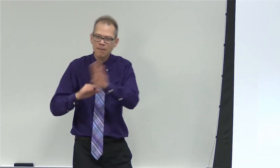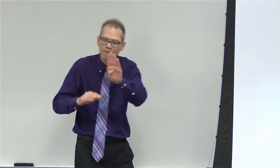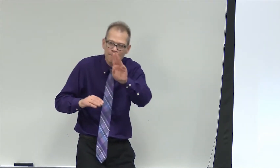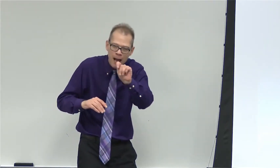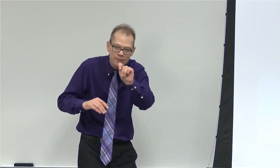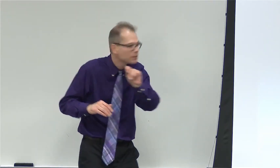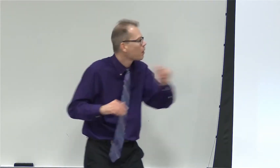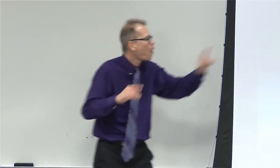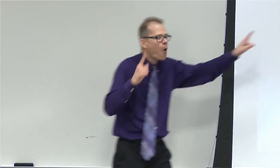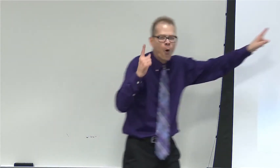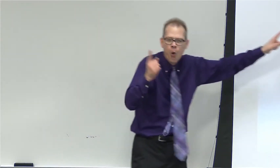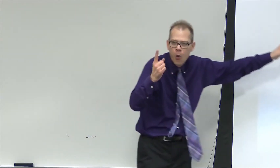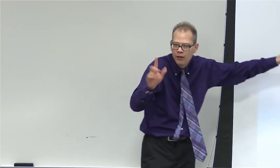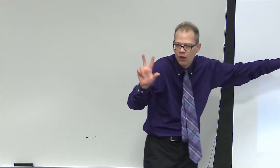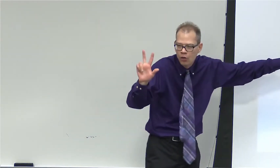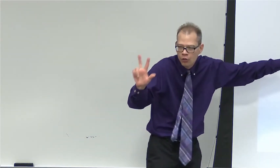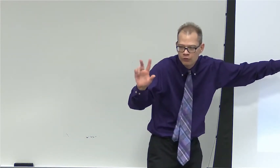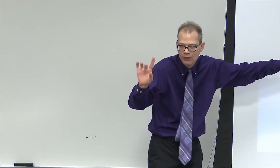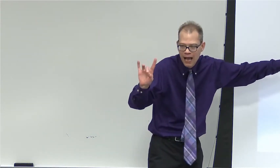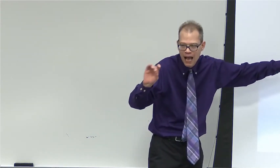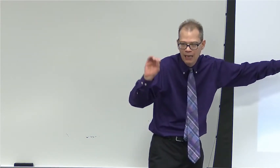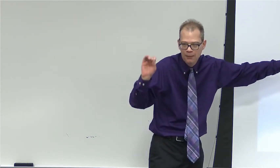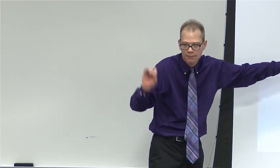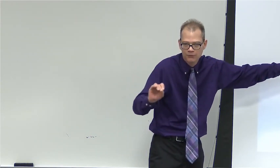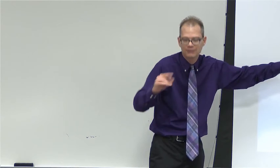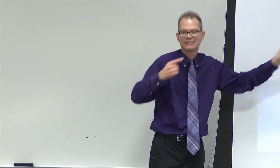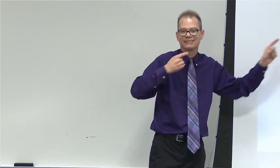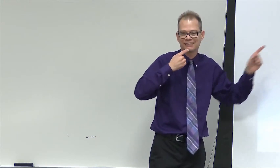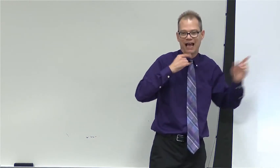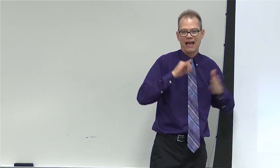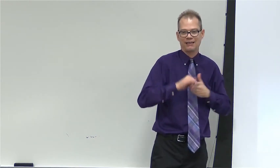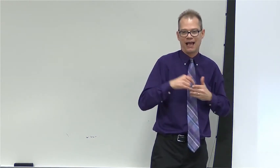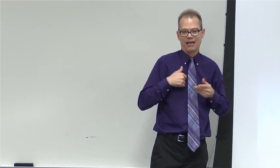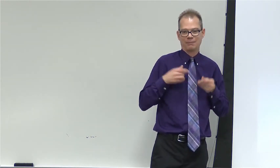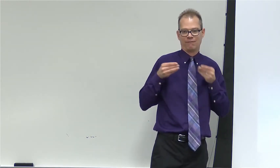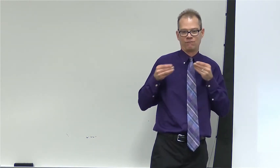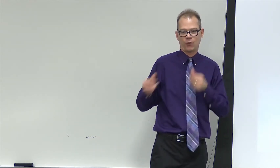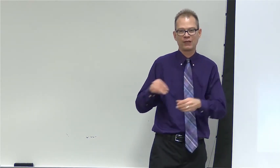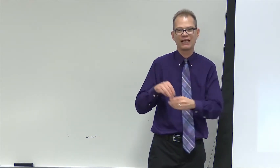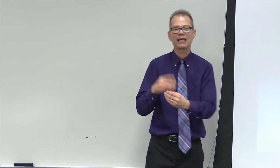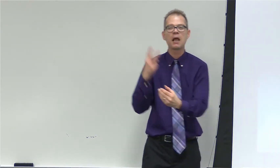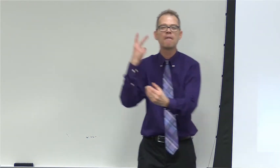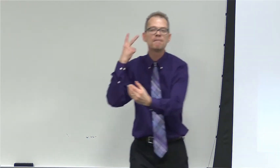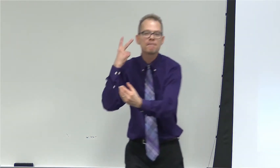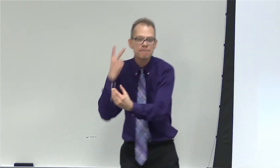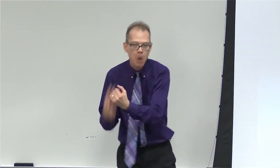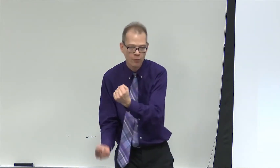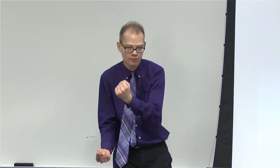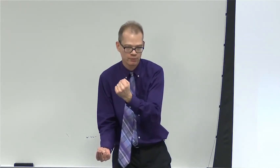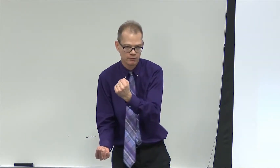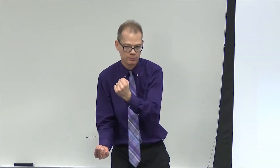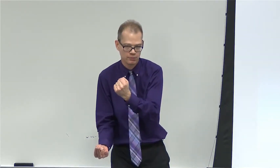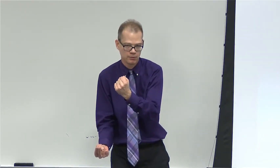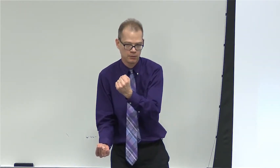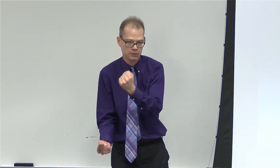72 fluent in English, 38 fluent in, um...both languages.